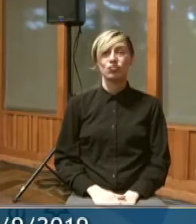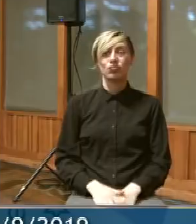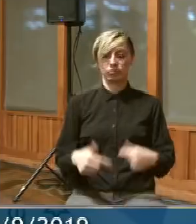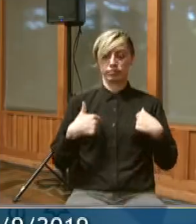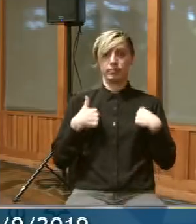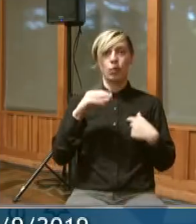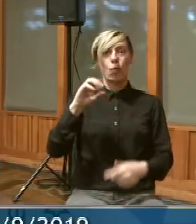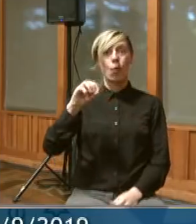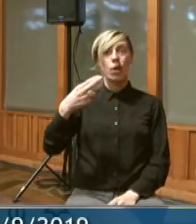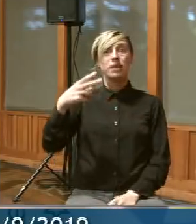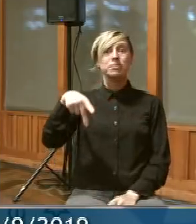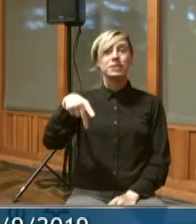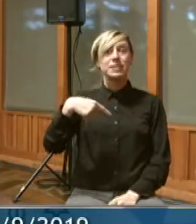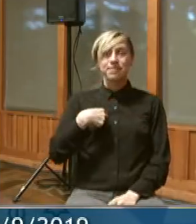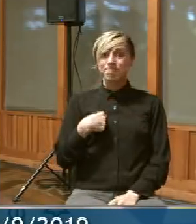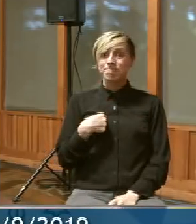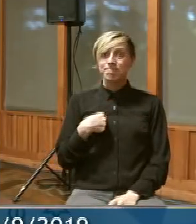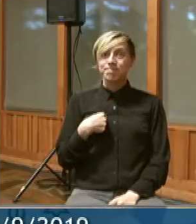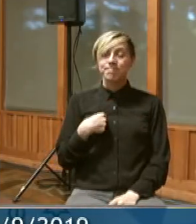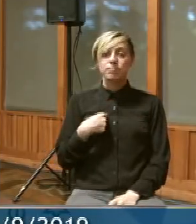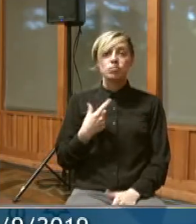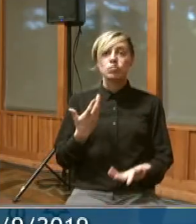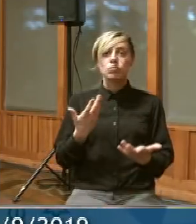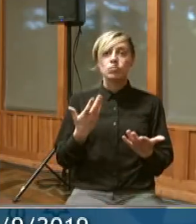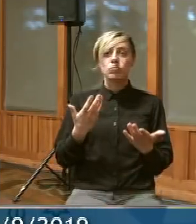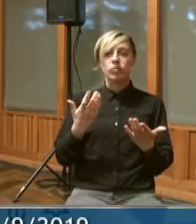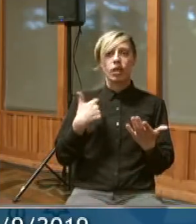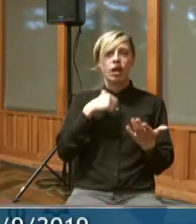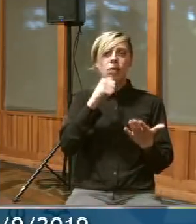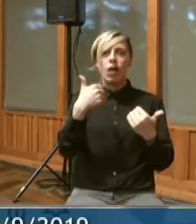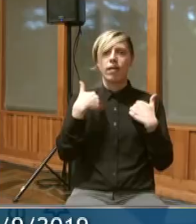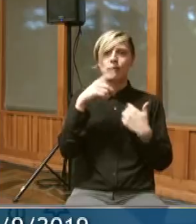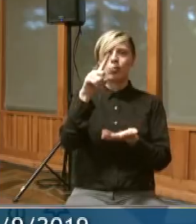ARE GOING TO DO. WE CANNOT AFFORD THE PRIVATE CENTERS. NOT EVERYBODY OVER THERE IS